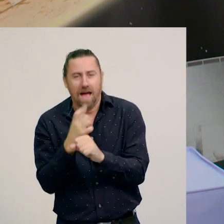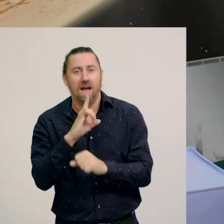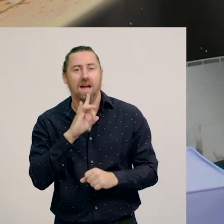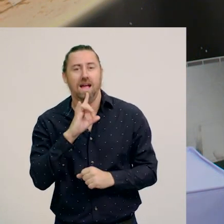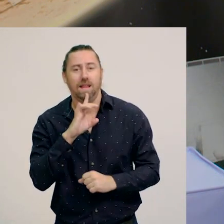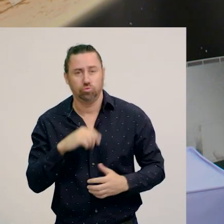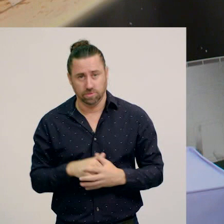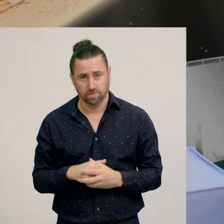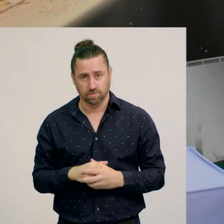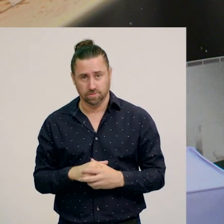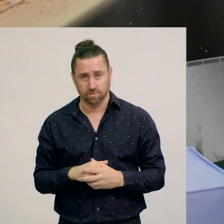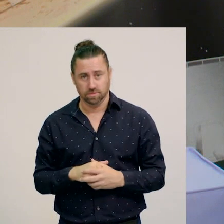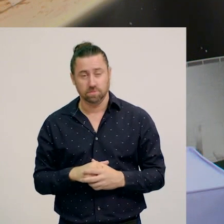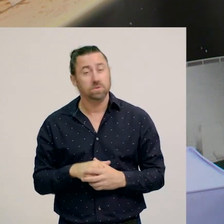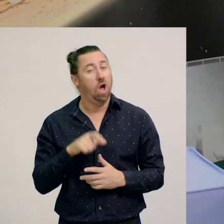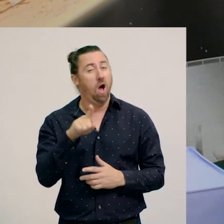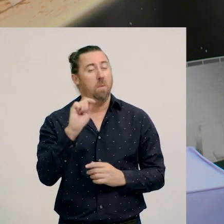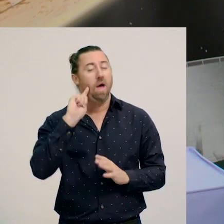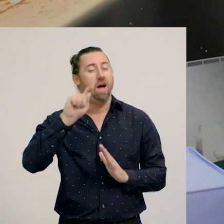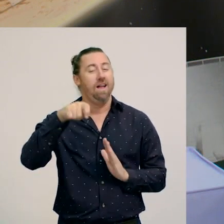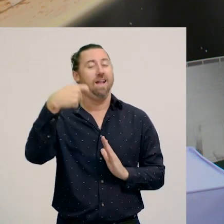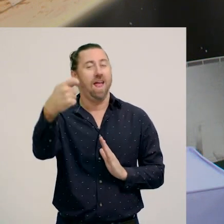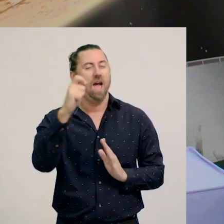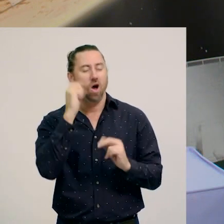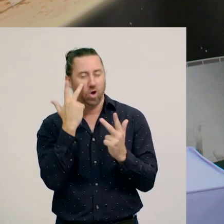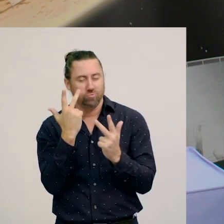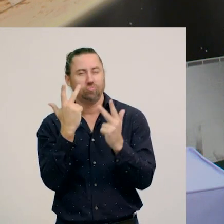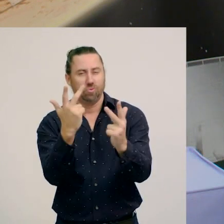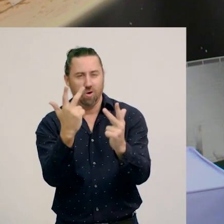So be sure to turn in for our next time, when we will investigate different,